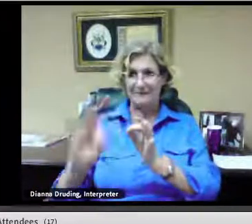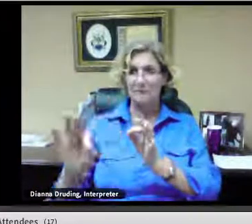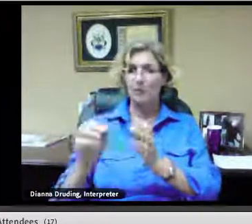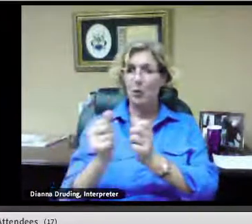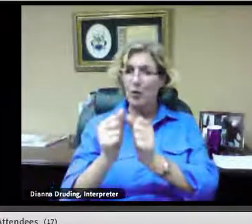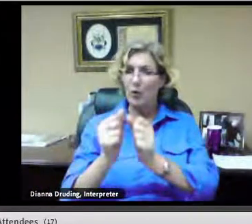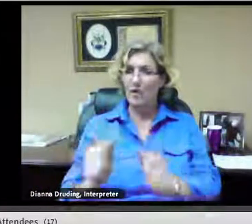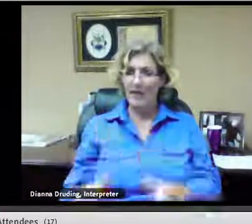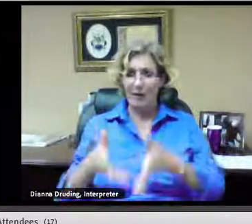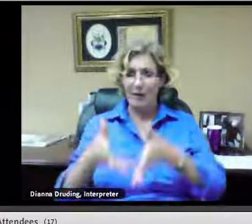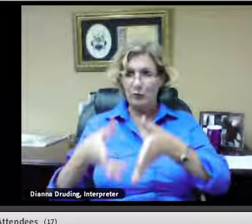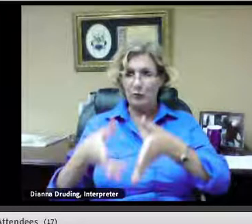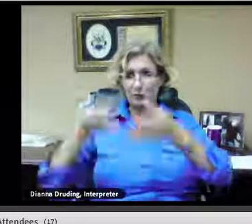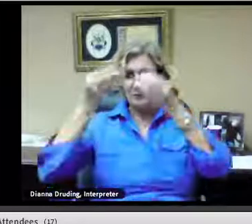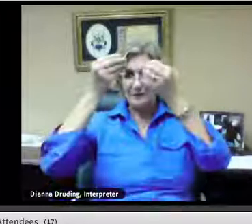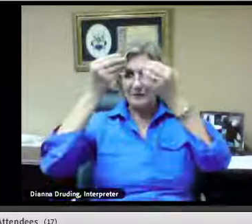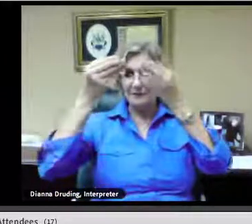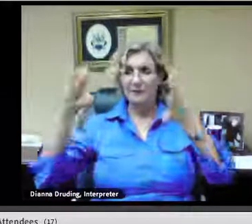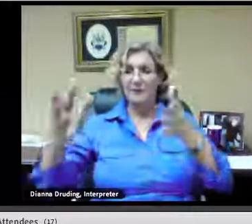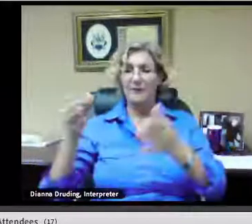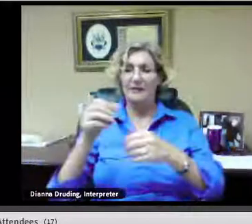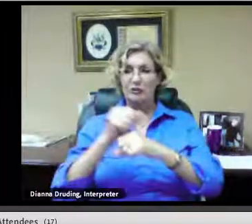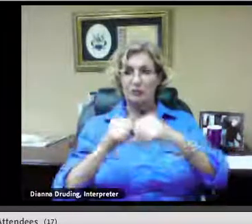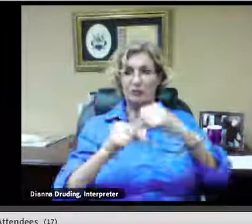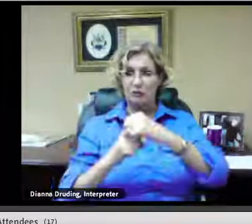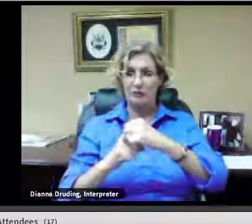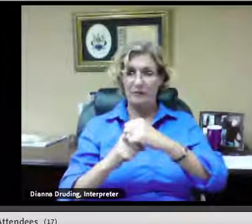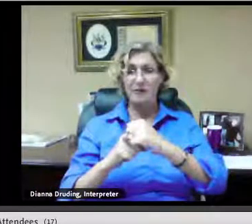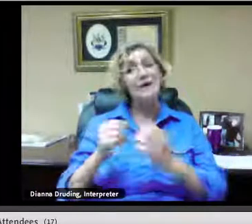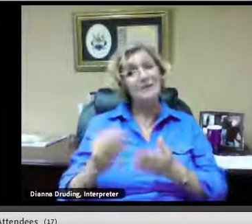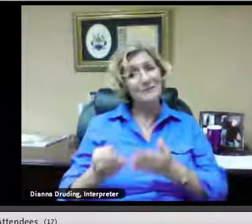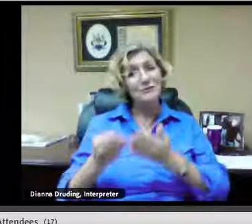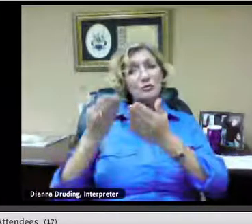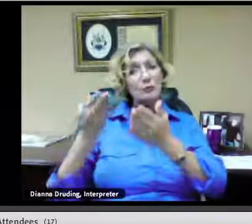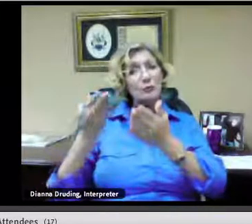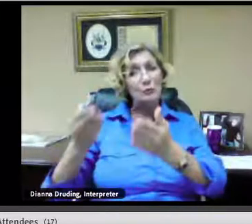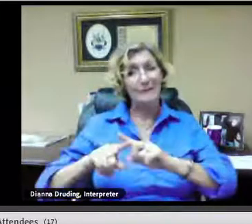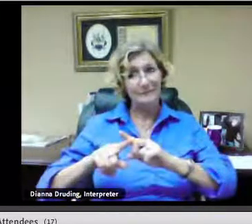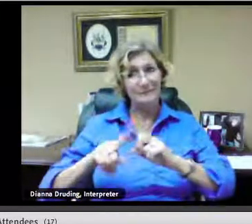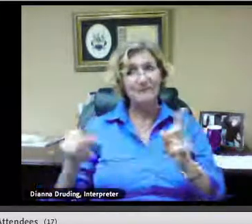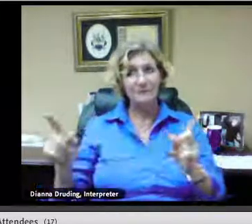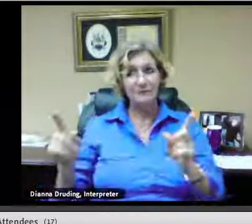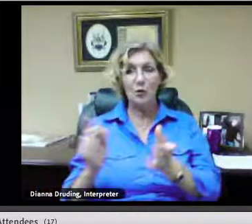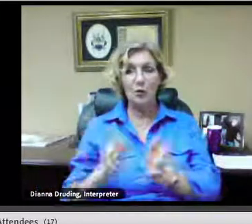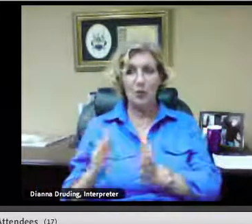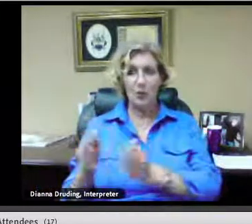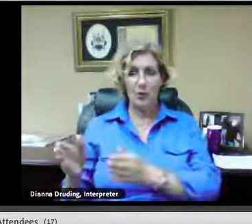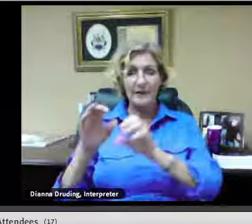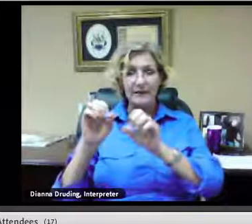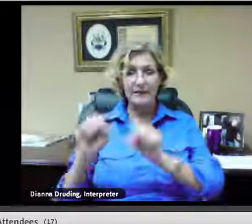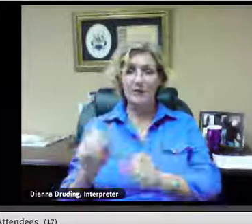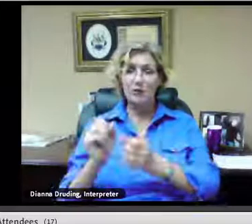Can you make it easier for users to see and hear content by separating the foreground and the background?